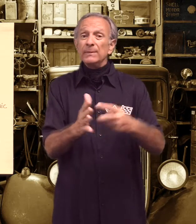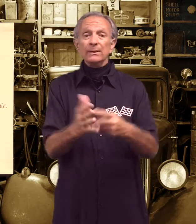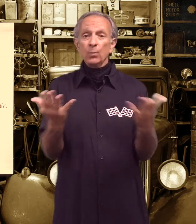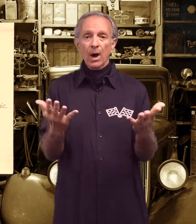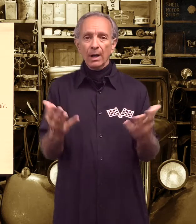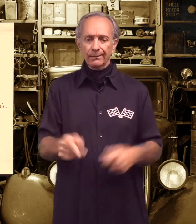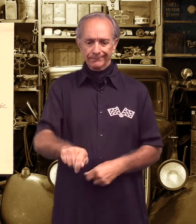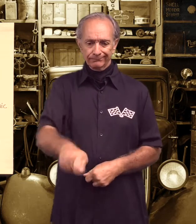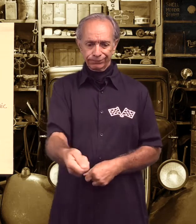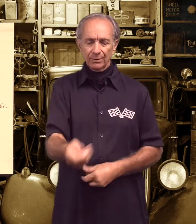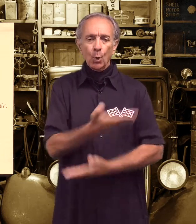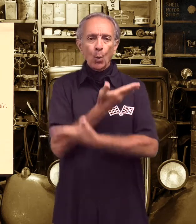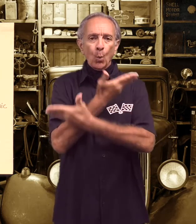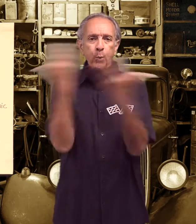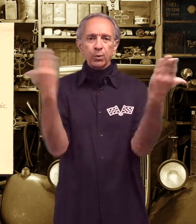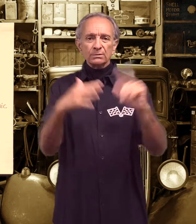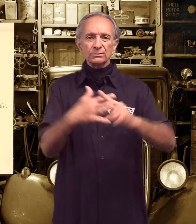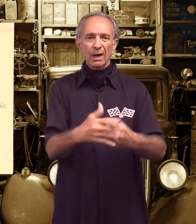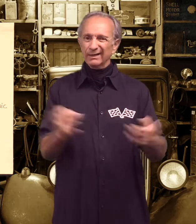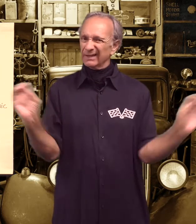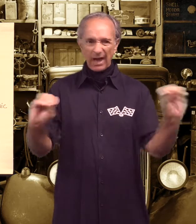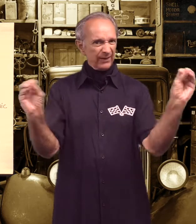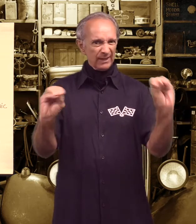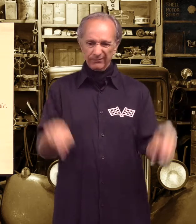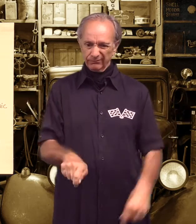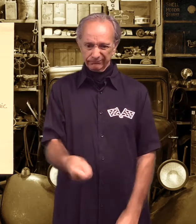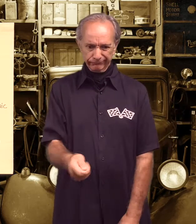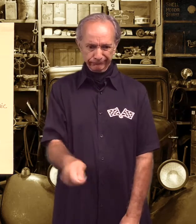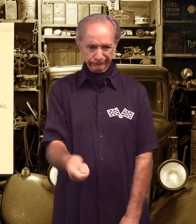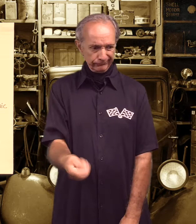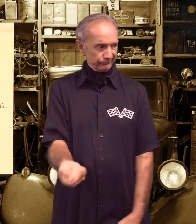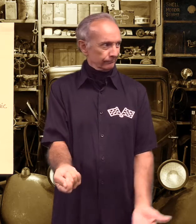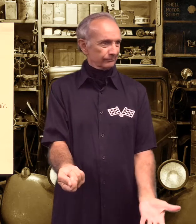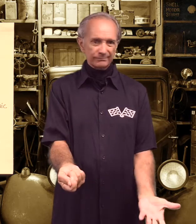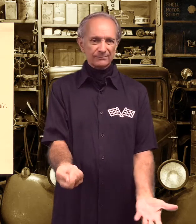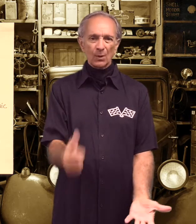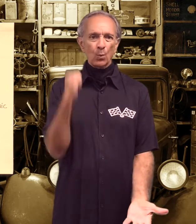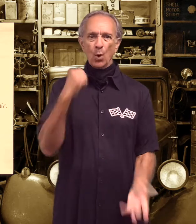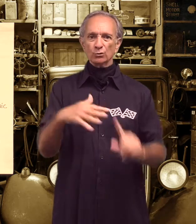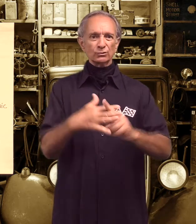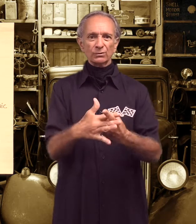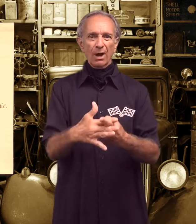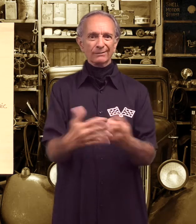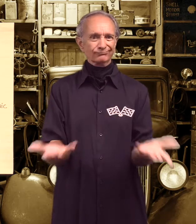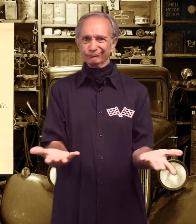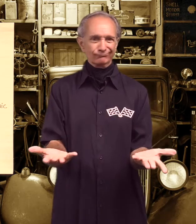It means when you insert your key and try to start, nothing happens. Won't start at all.